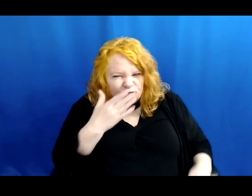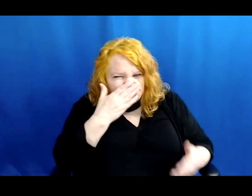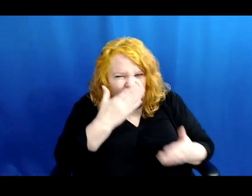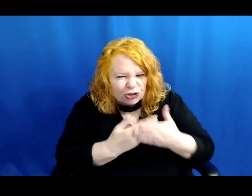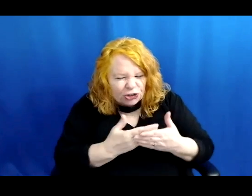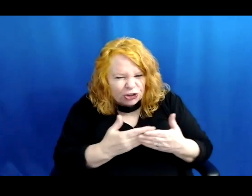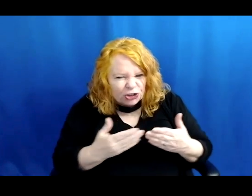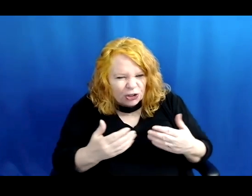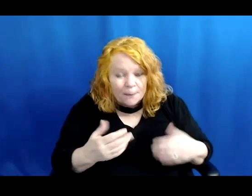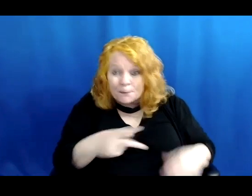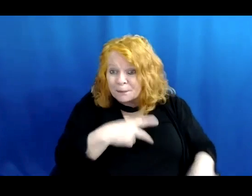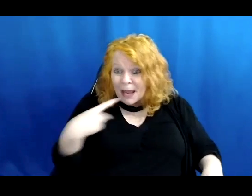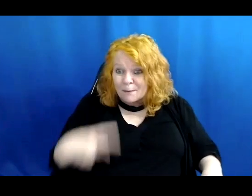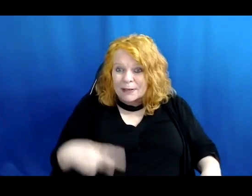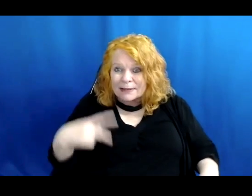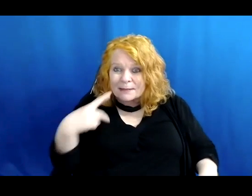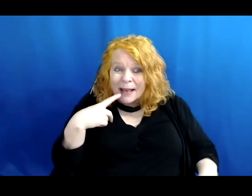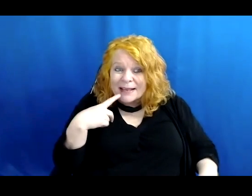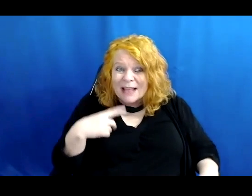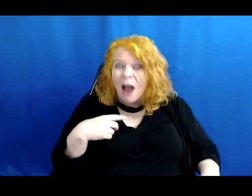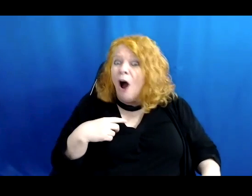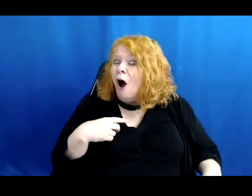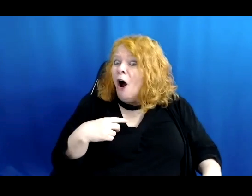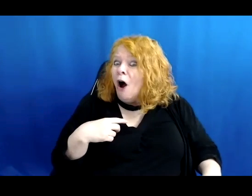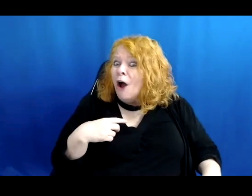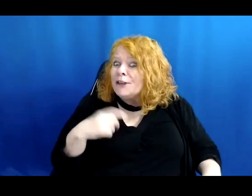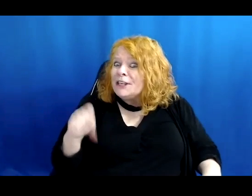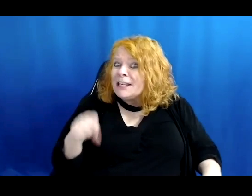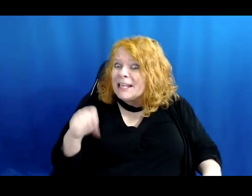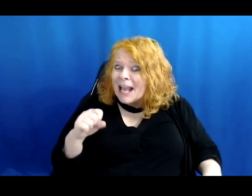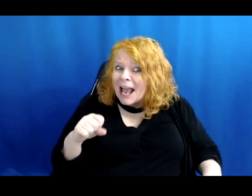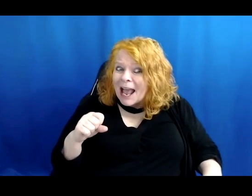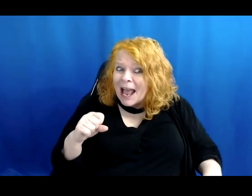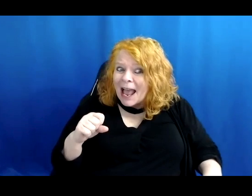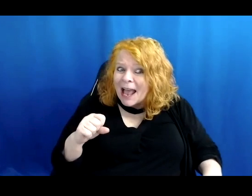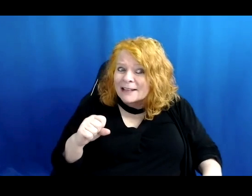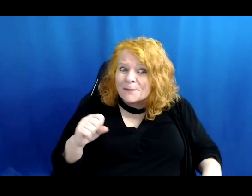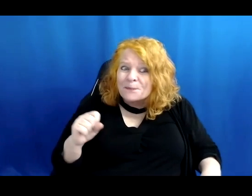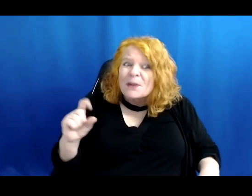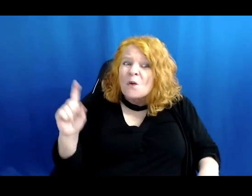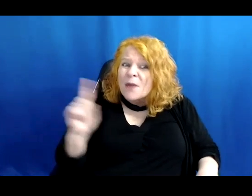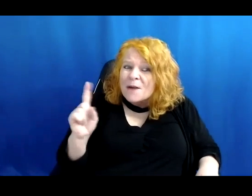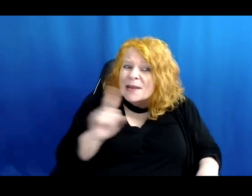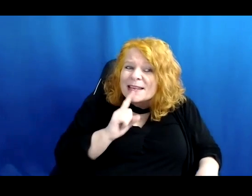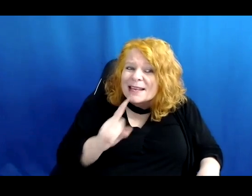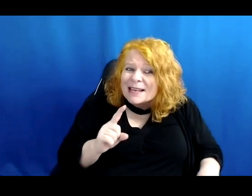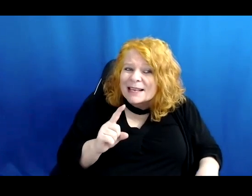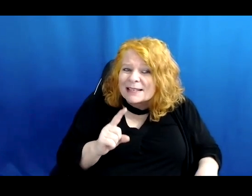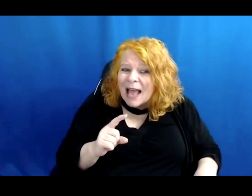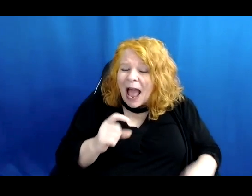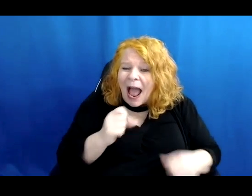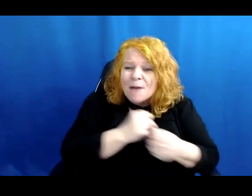Picnic! I love it!” said Princess Peggy sitting down in her little chair.